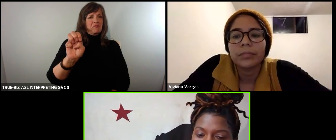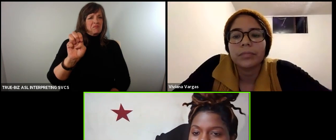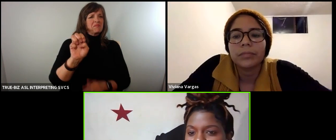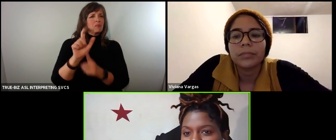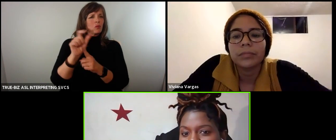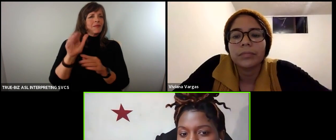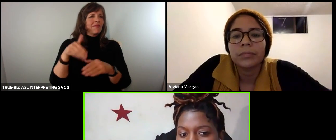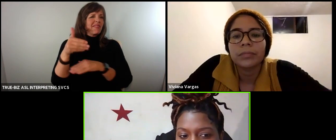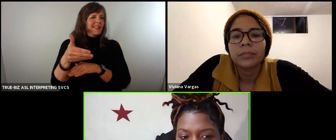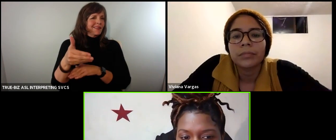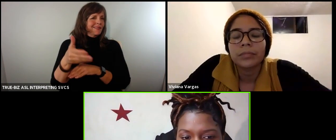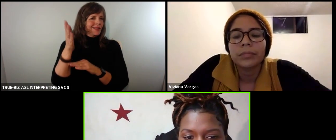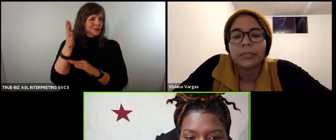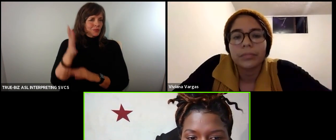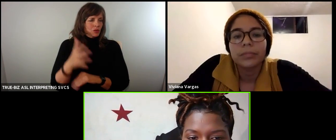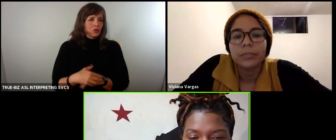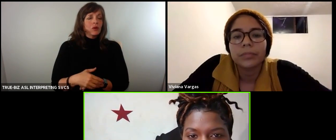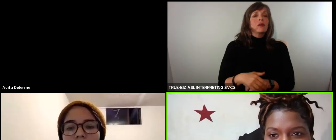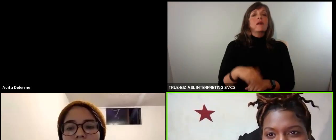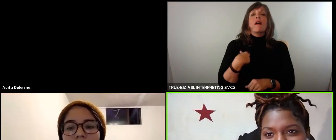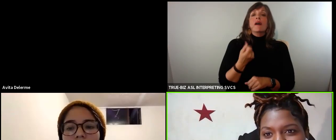so look for it there. Avita?